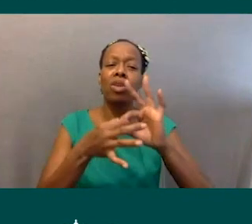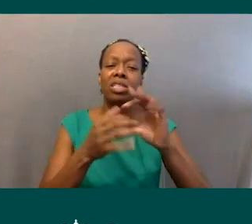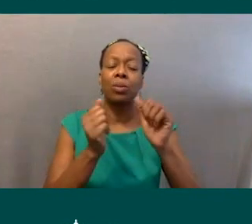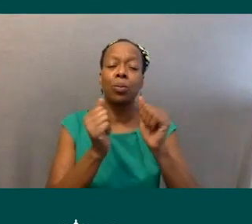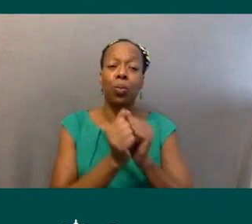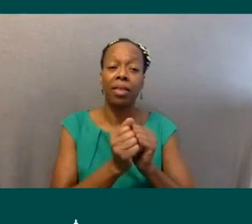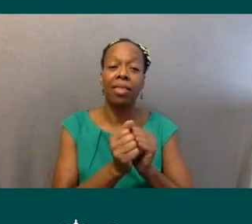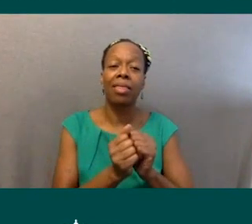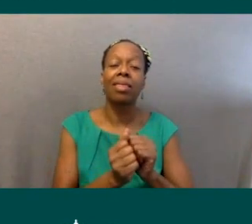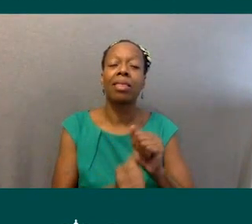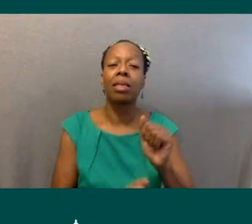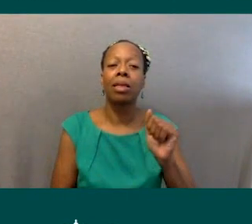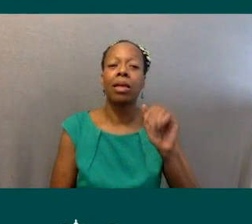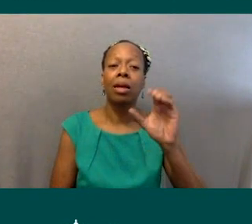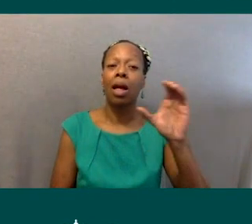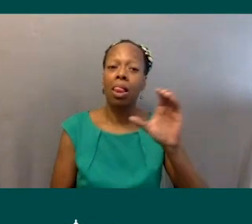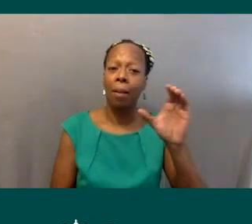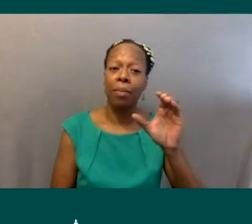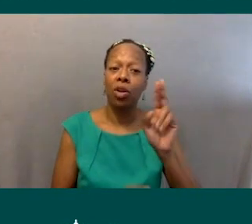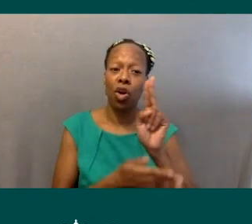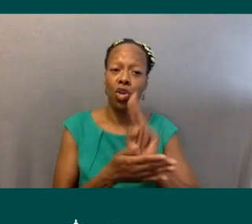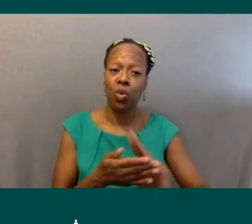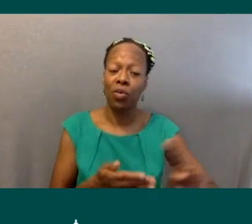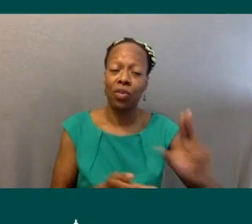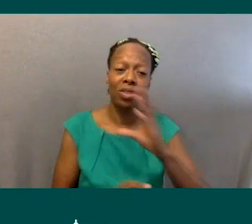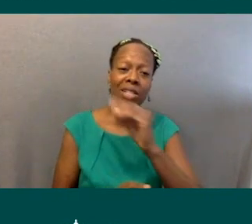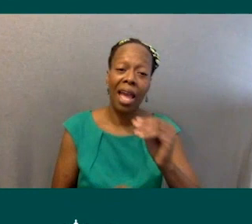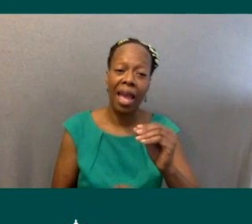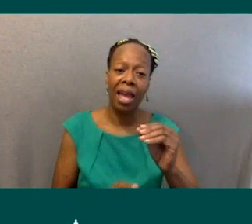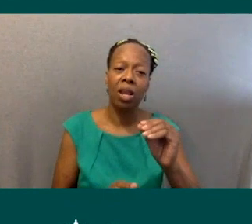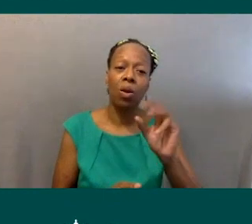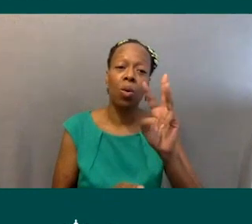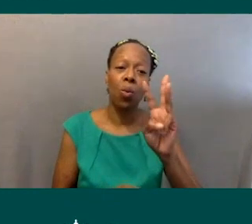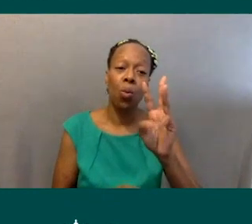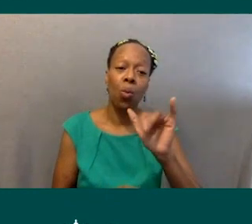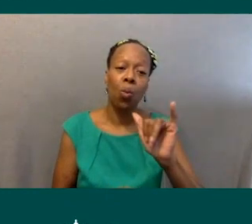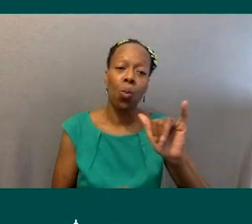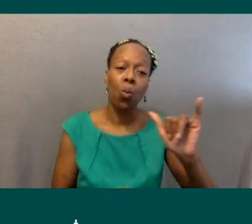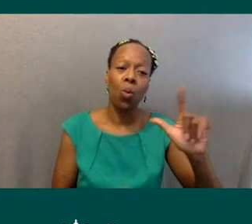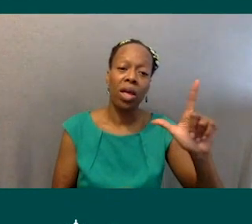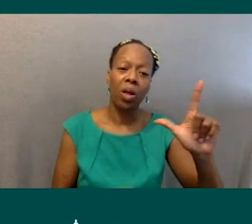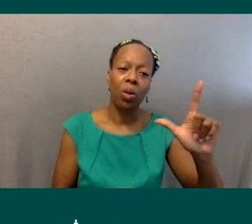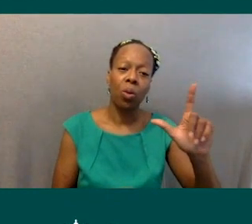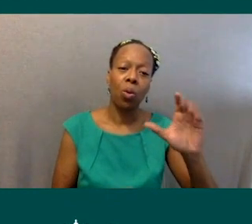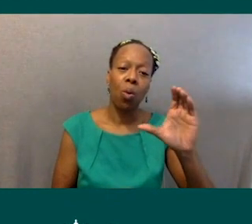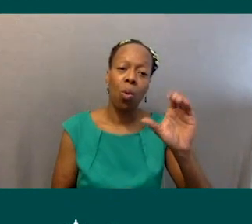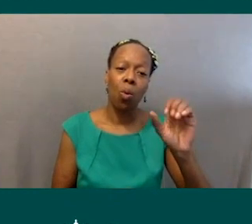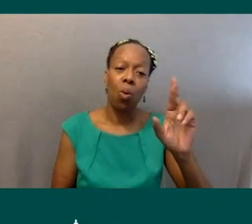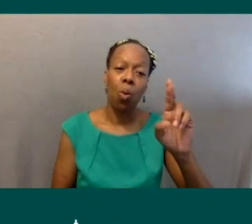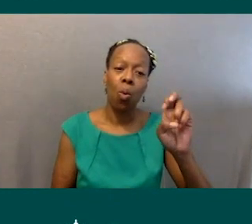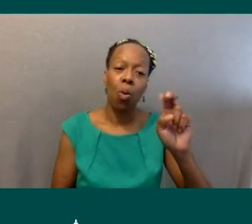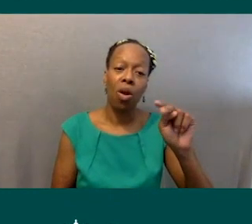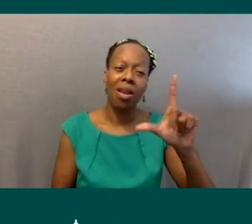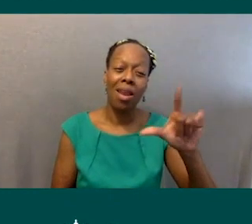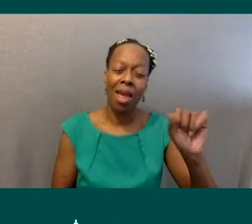and then Weill Cornell, like I think when we're looking at New York and all the different offerings, everyone does actually really collaborate together,